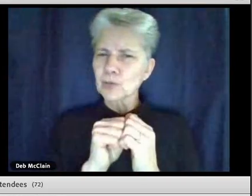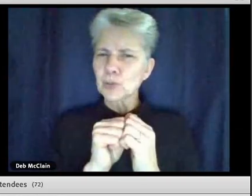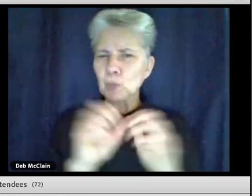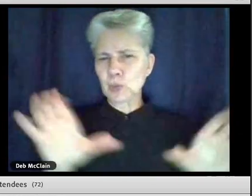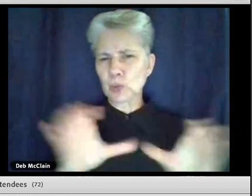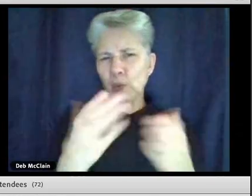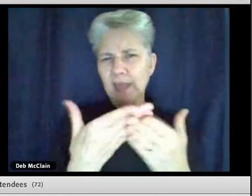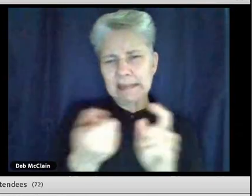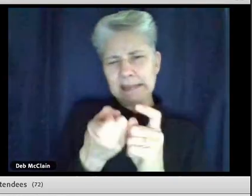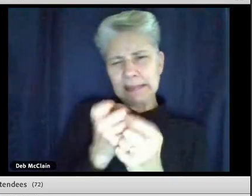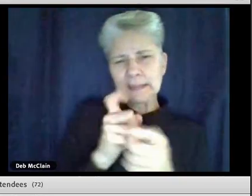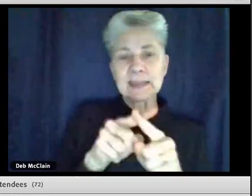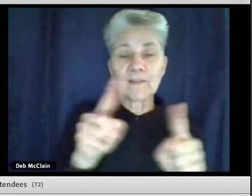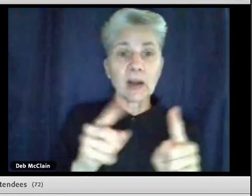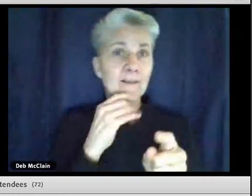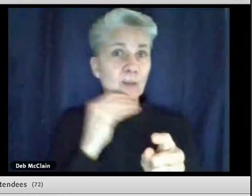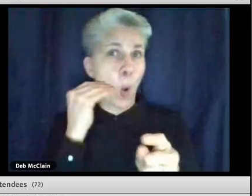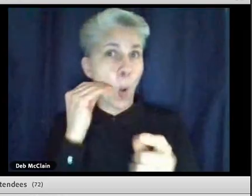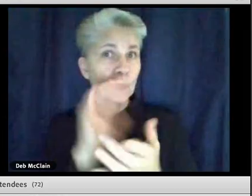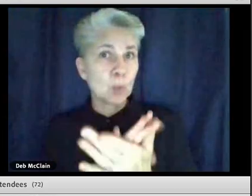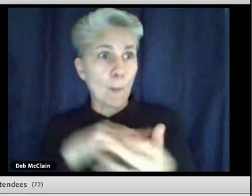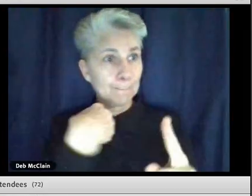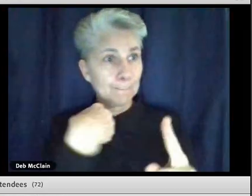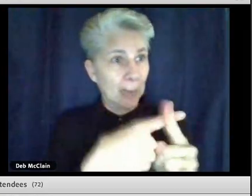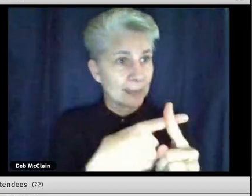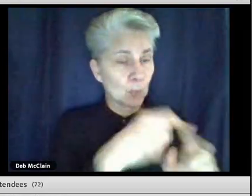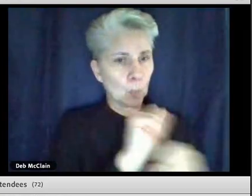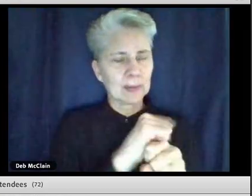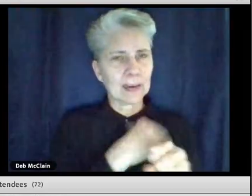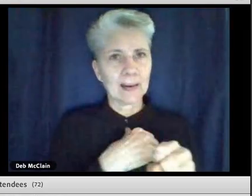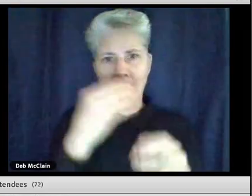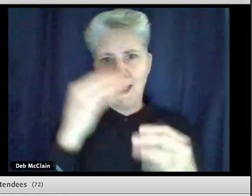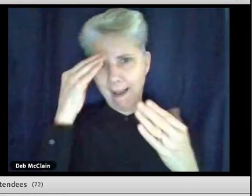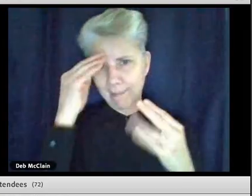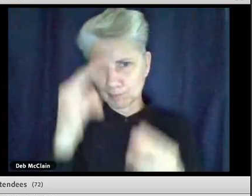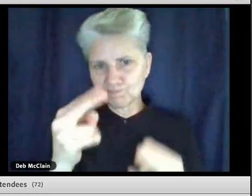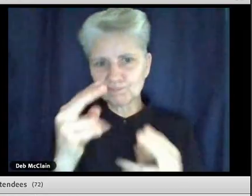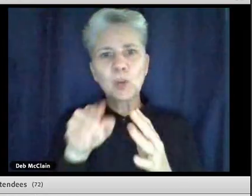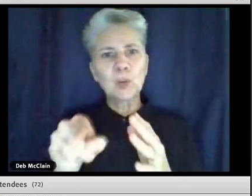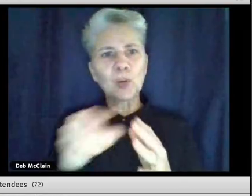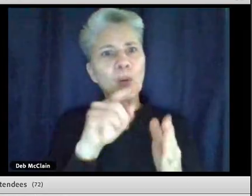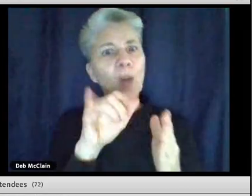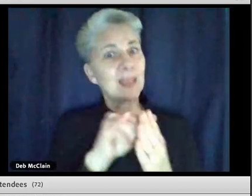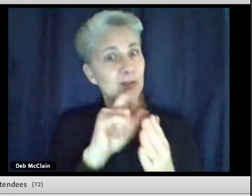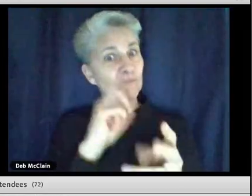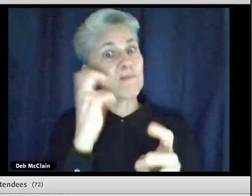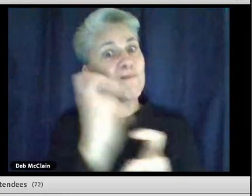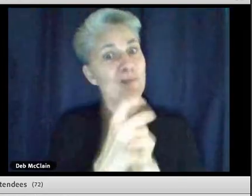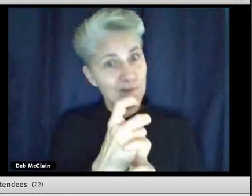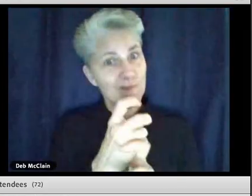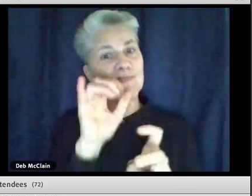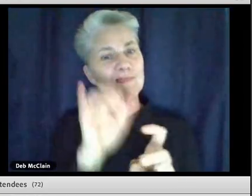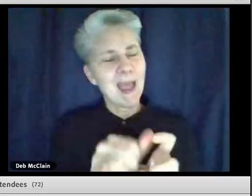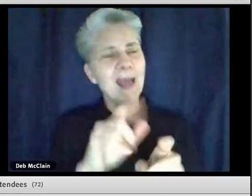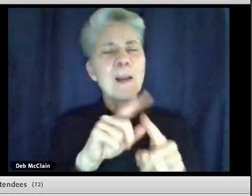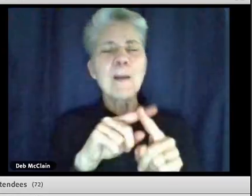Go for a walk. You have to think about how to redo things, and if you're homeschooling your kids and you're working, my hat is off to you.